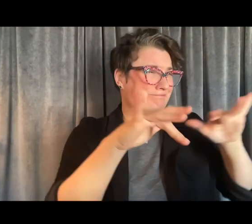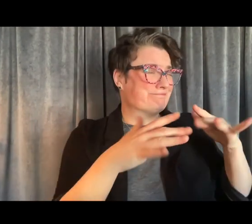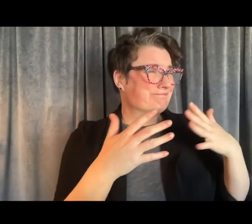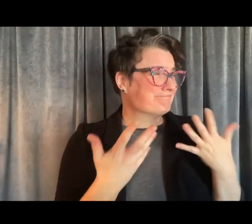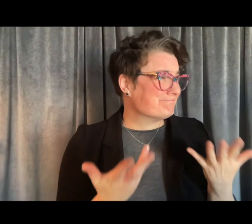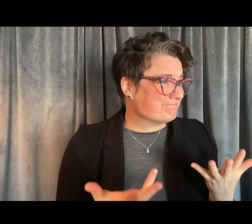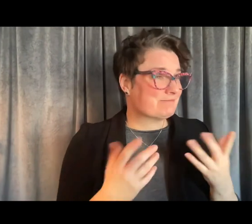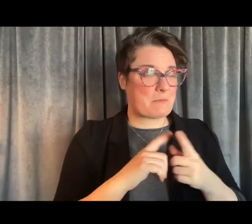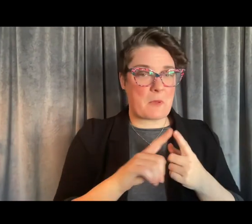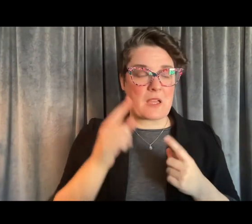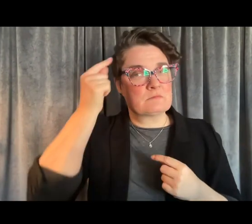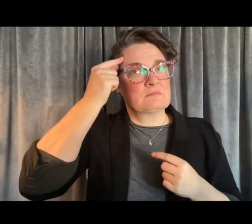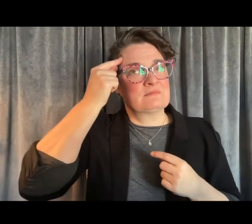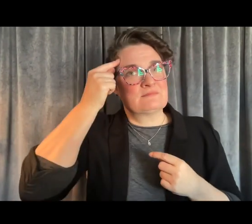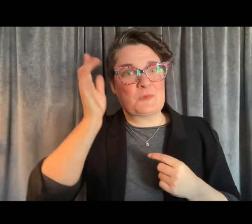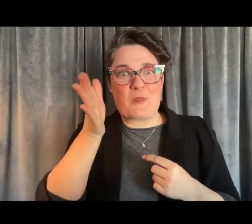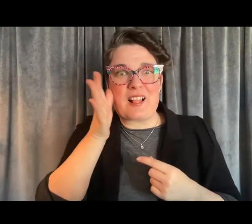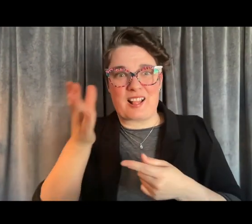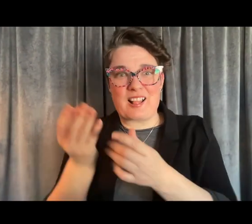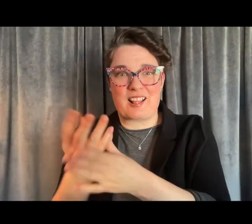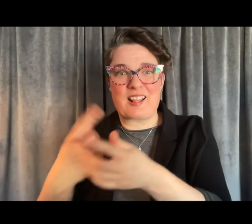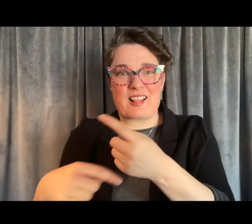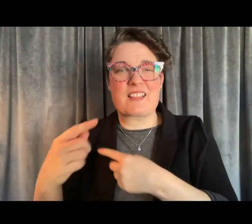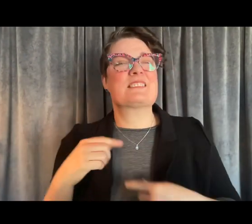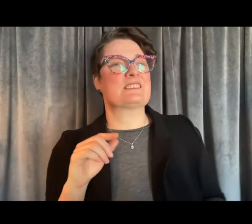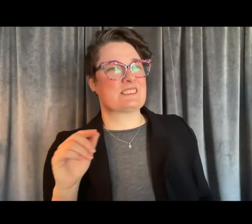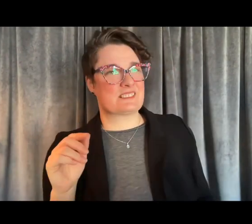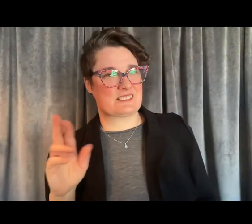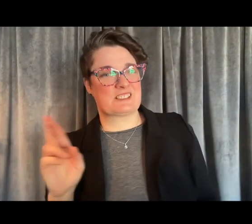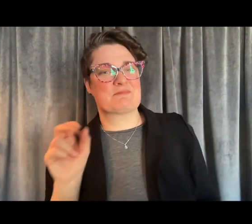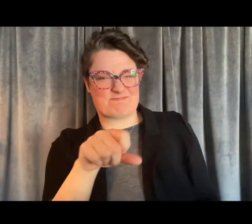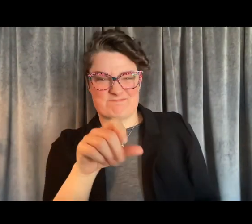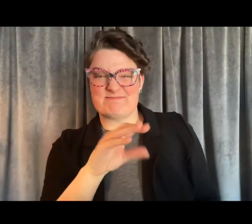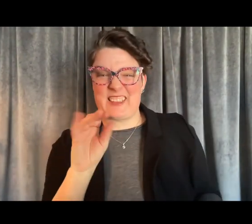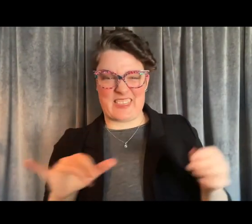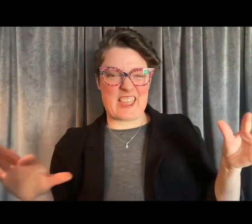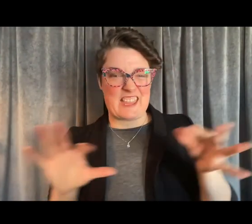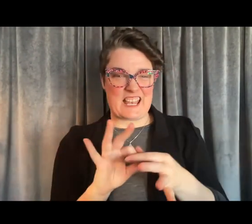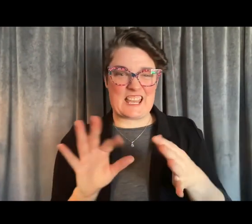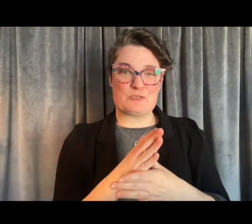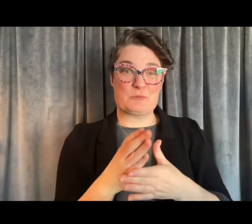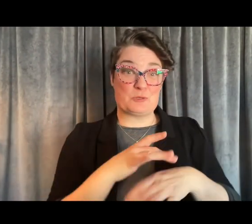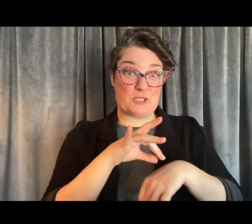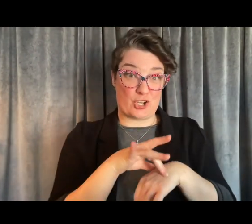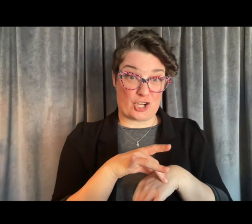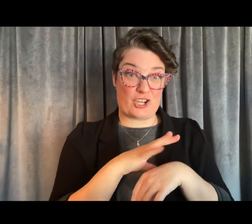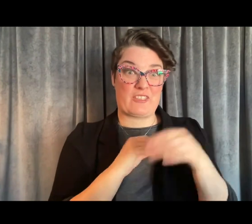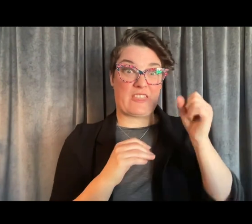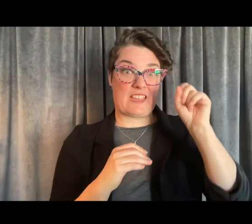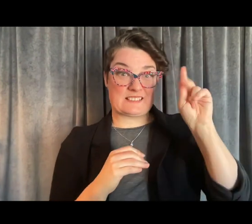That is shining, that is brightness. Rebekah: Yeah. And the connection between earth and sky.